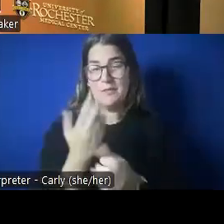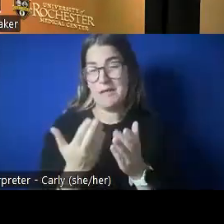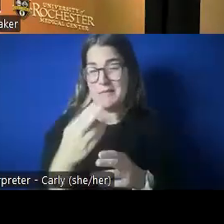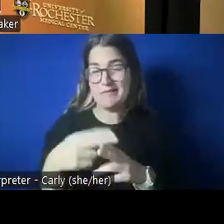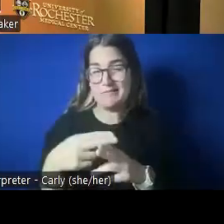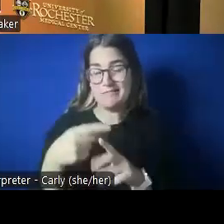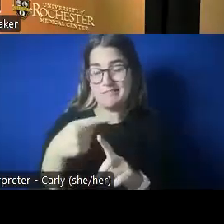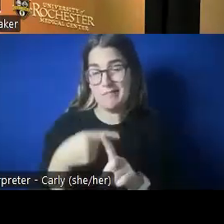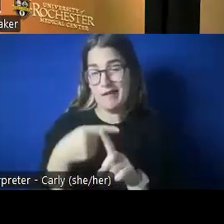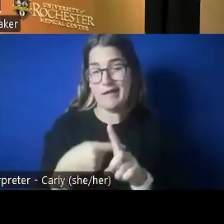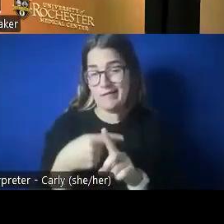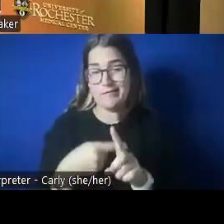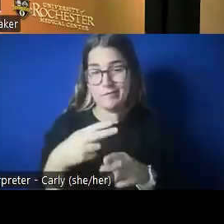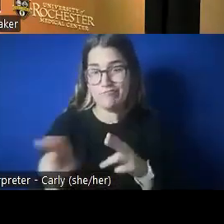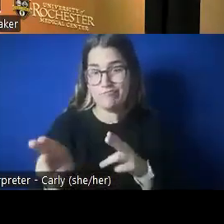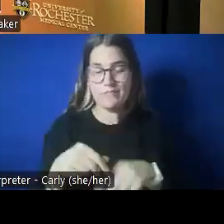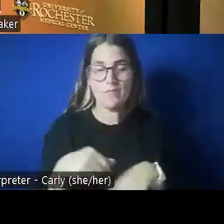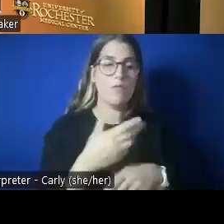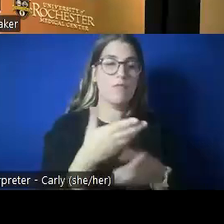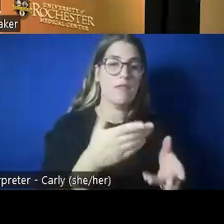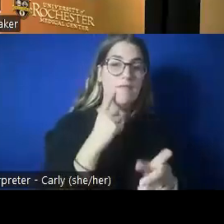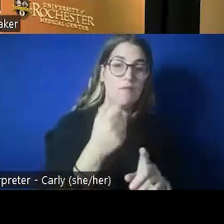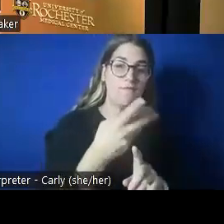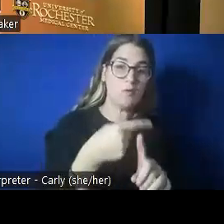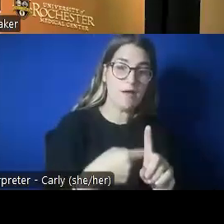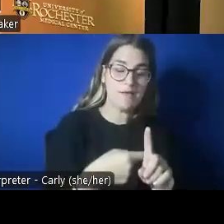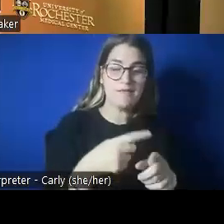basically like we'll get someone new and then they quit Willow and then we don't have someone for a